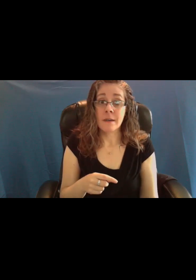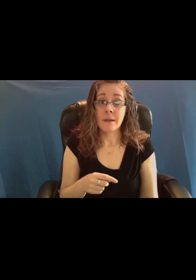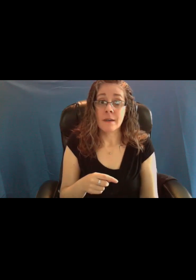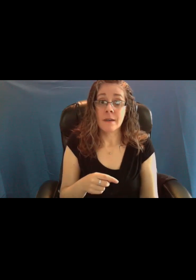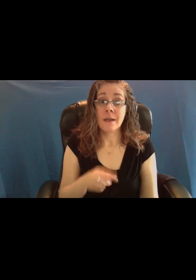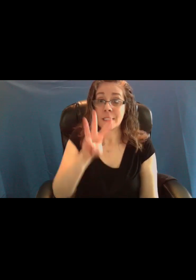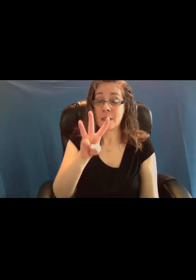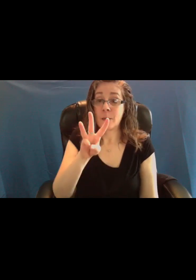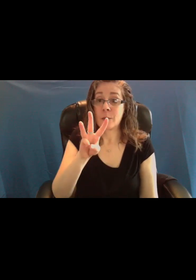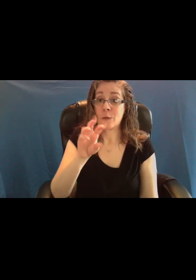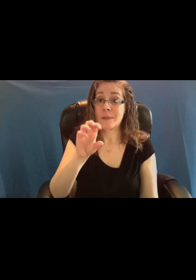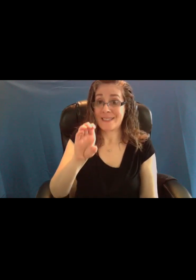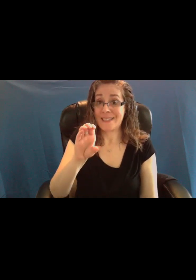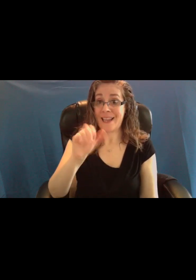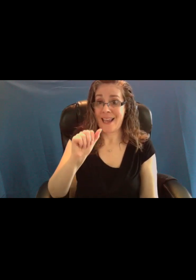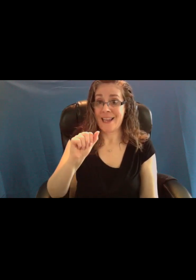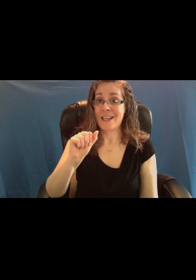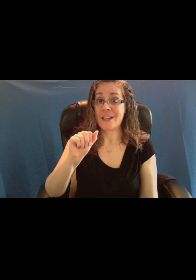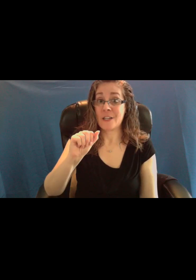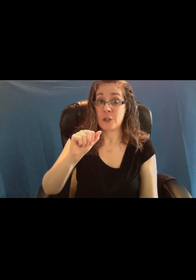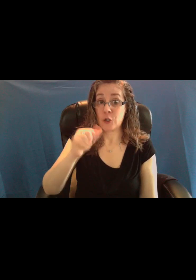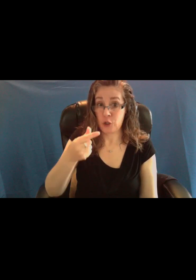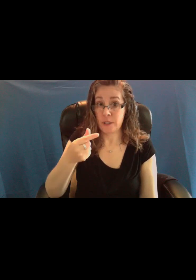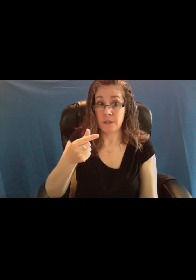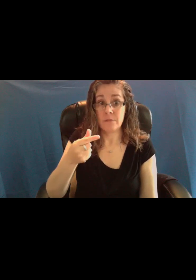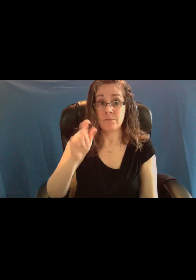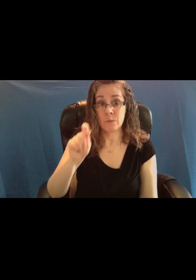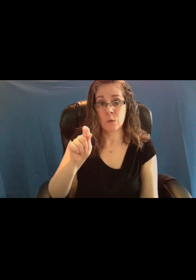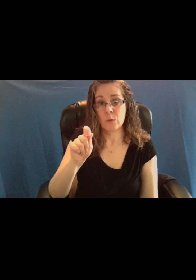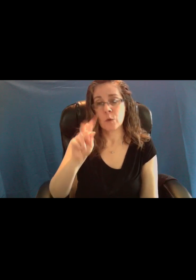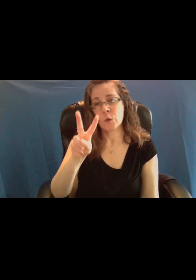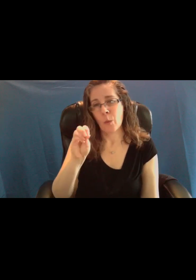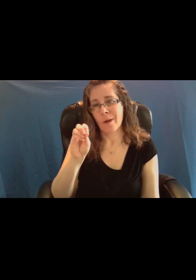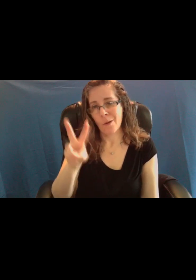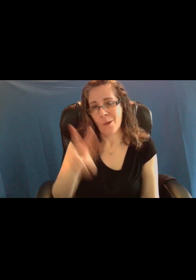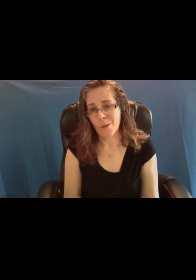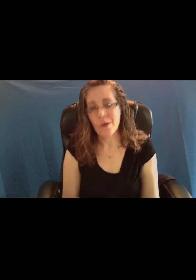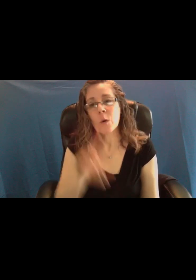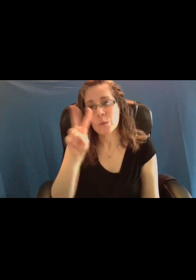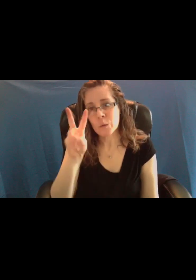is WCAG2.0 level ADA, as guidelines websites should be measured